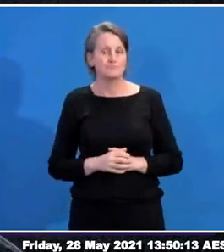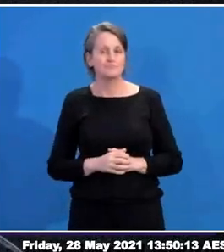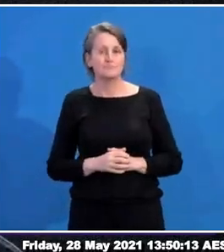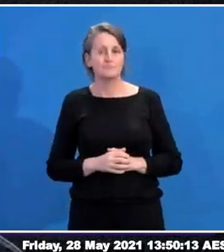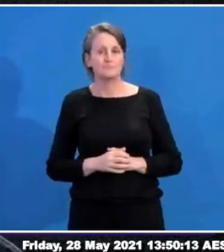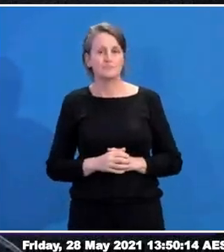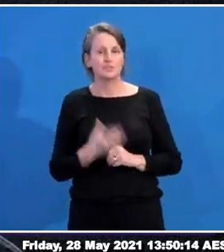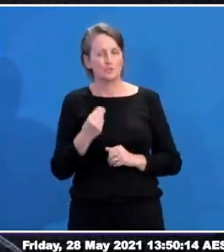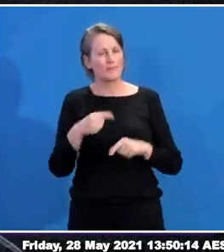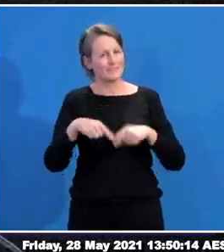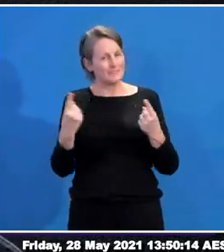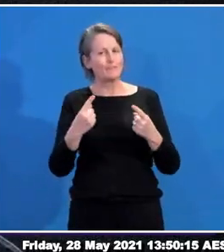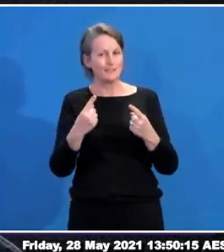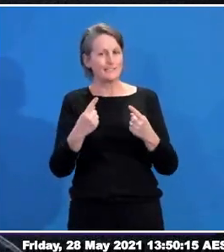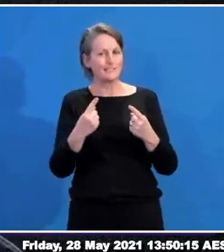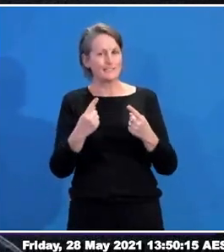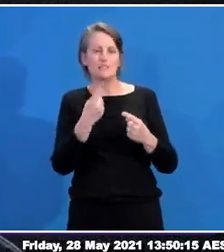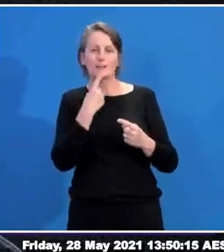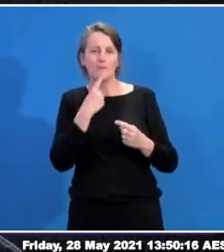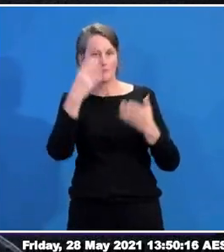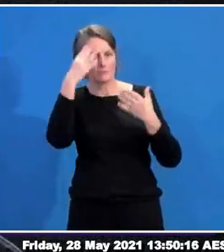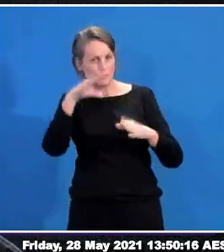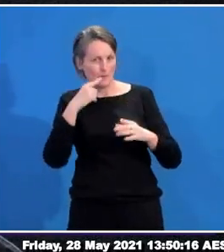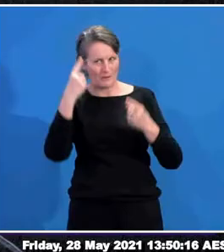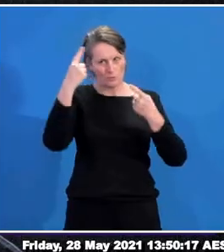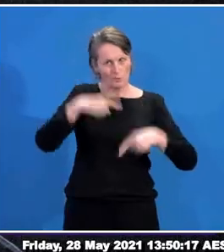So there are three variables which then help determine a price.